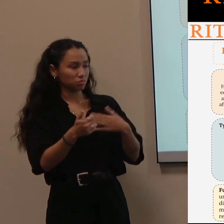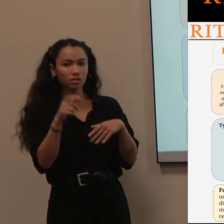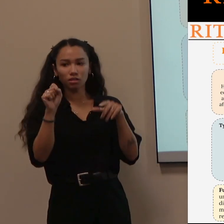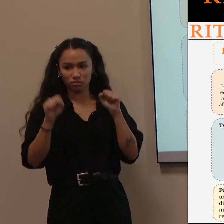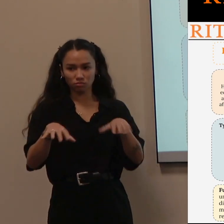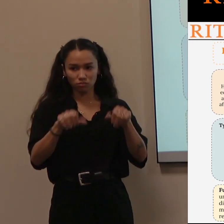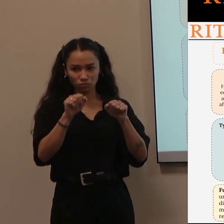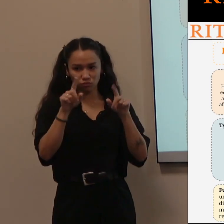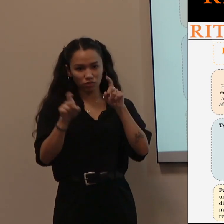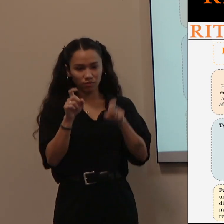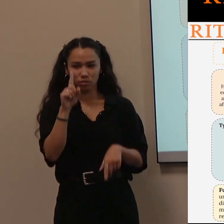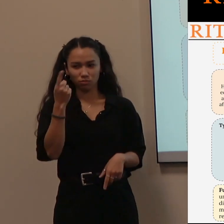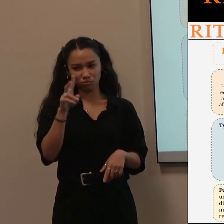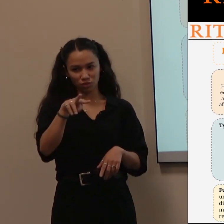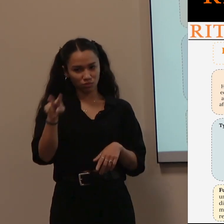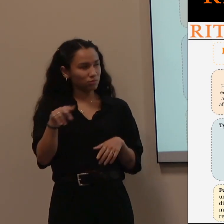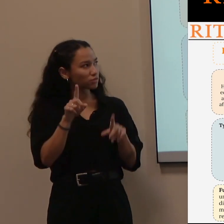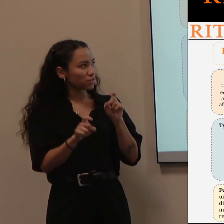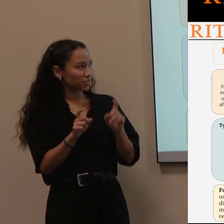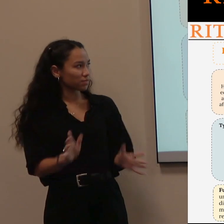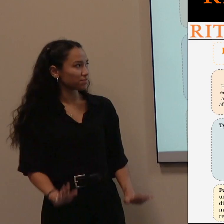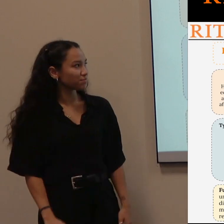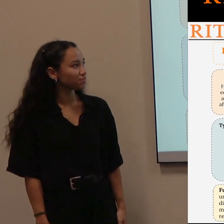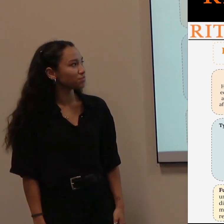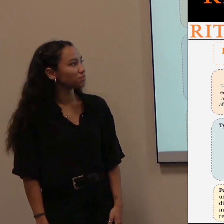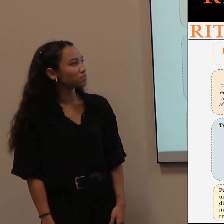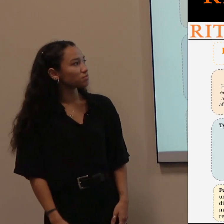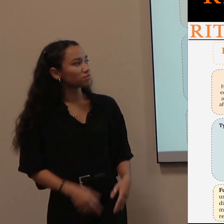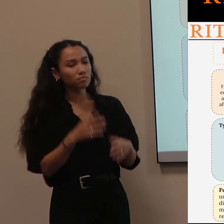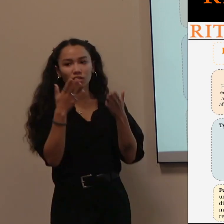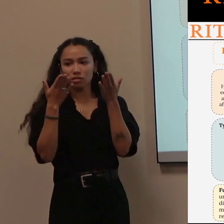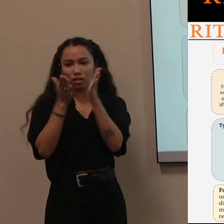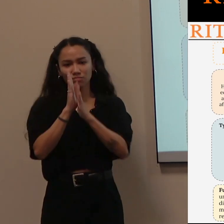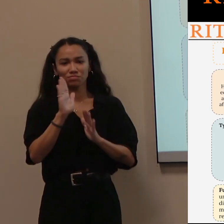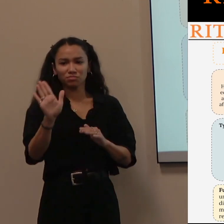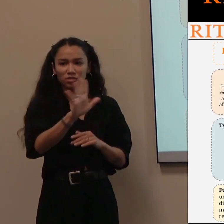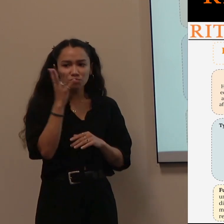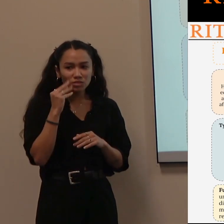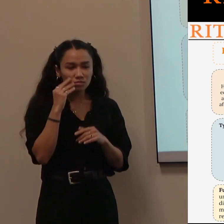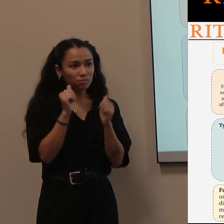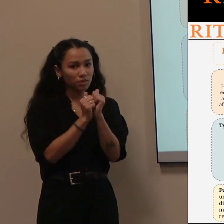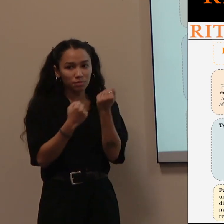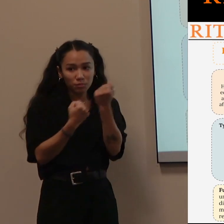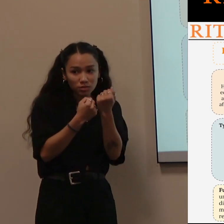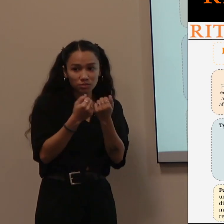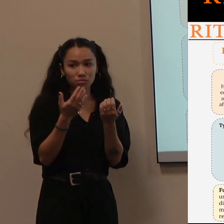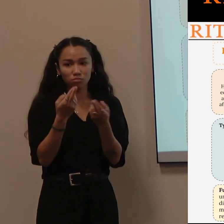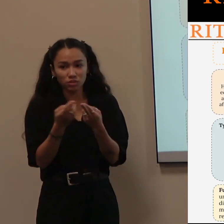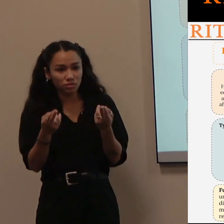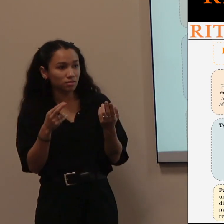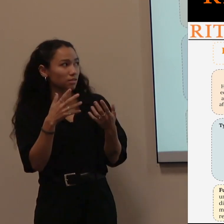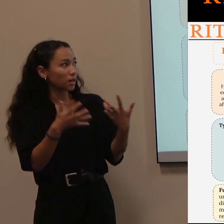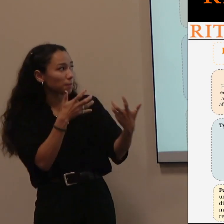who went to deaf or mainstream schools. There were 22 questions. We asked about their experiences in terms of advocacy,